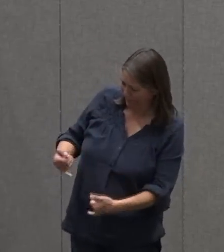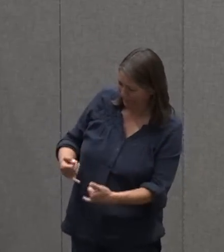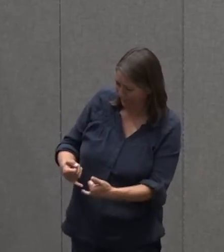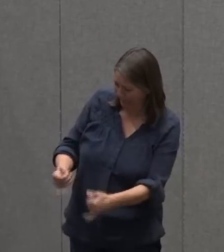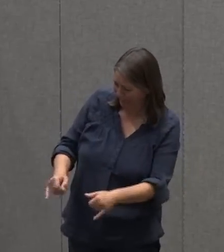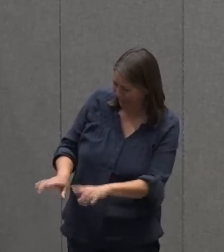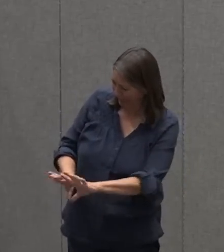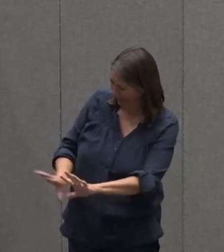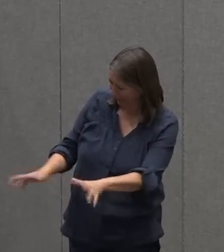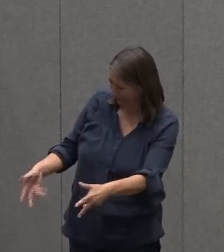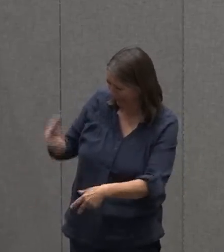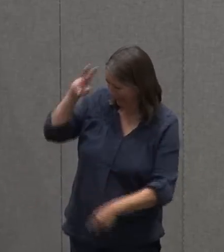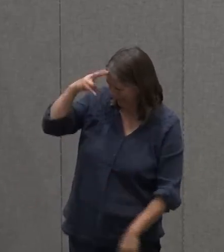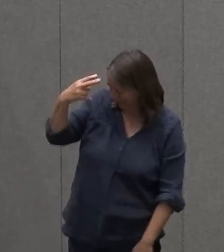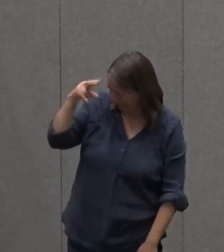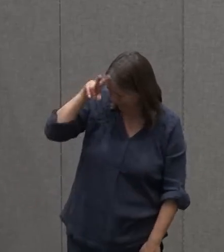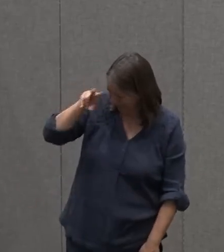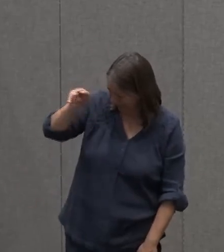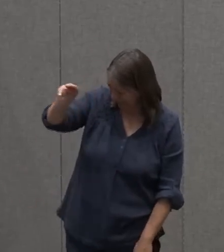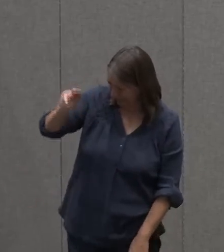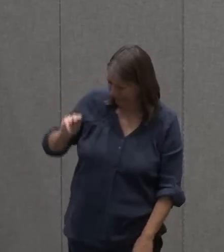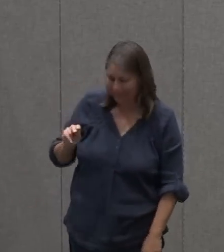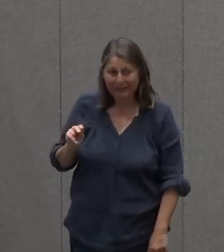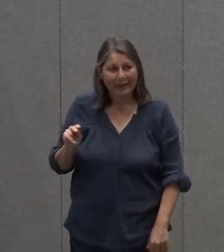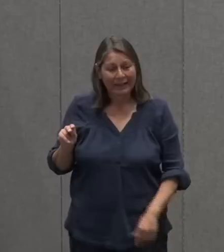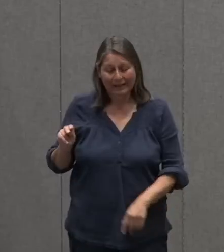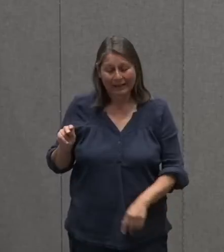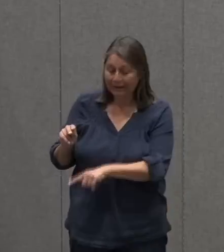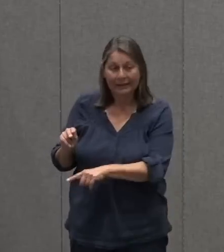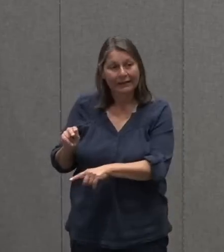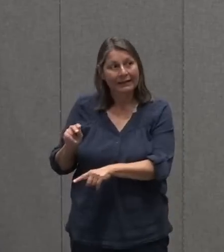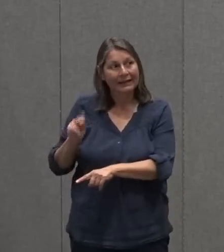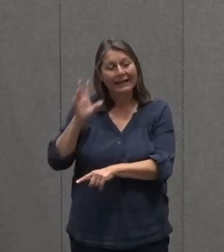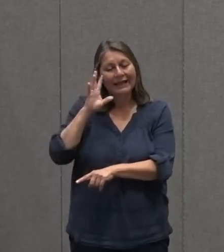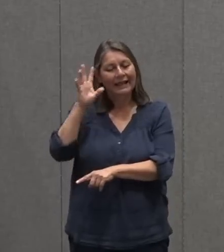And they came up with a different way to get to ten